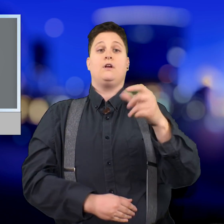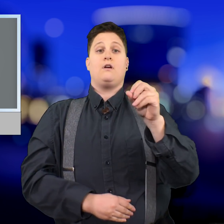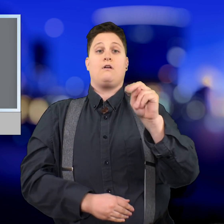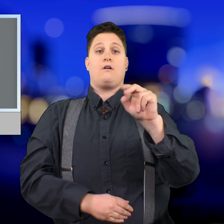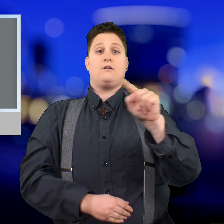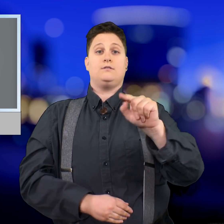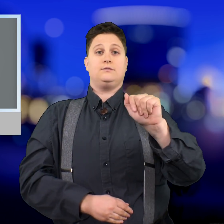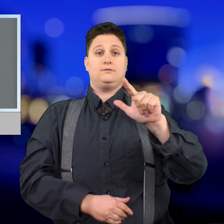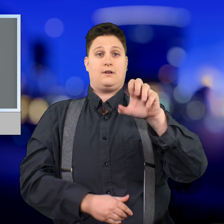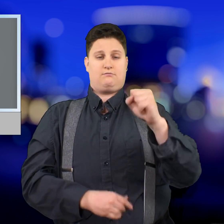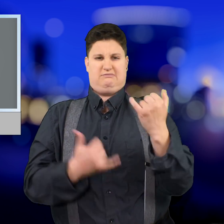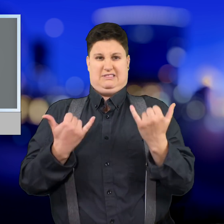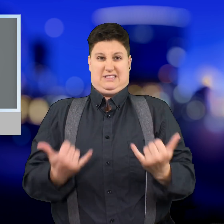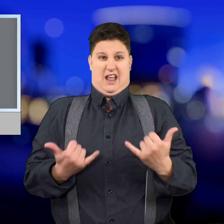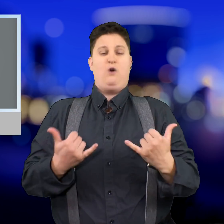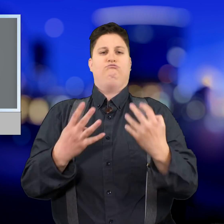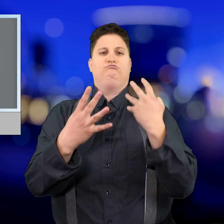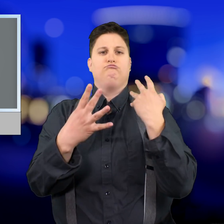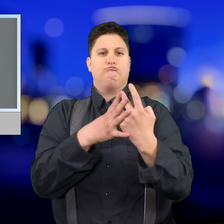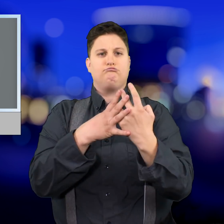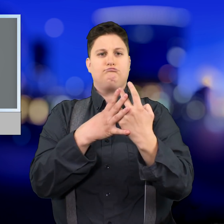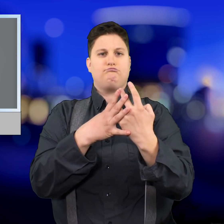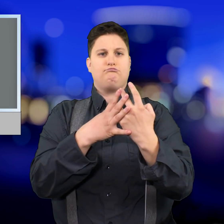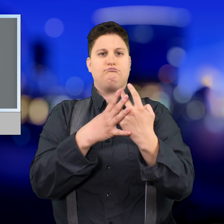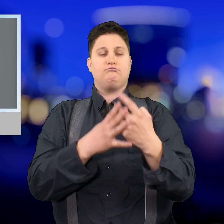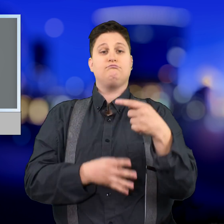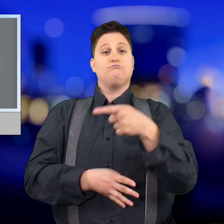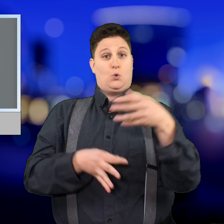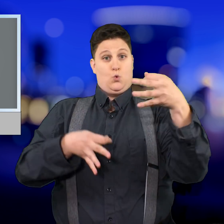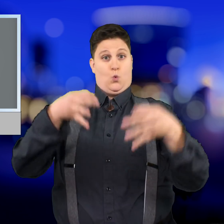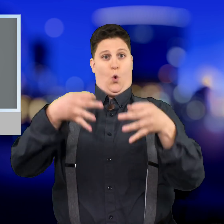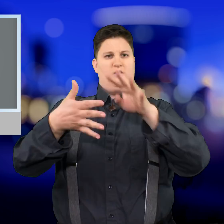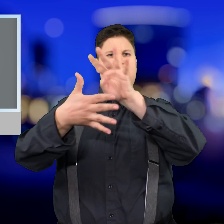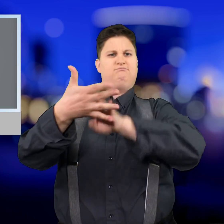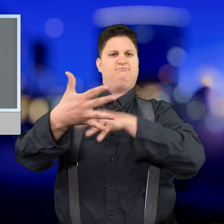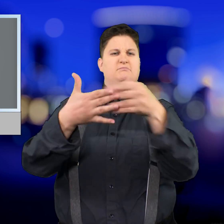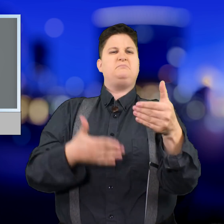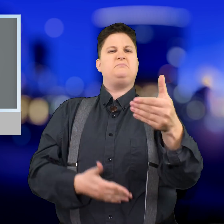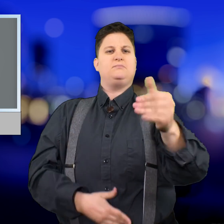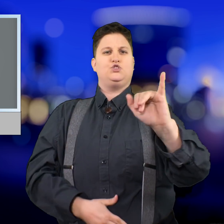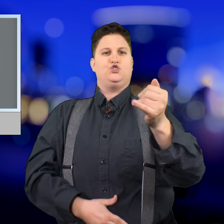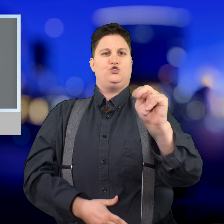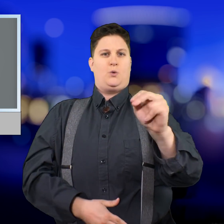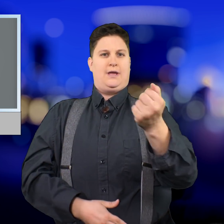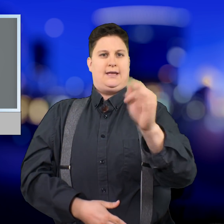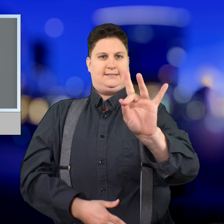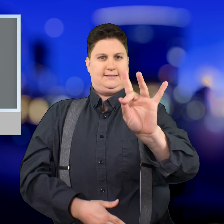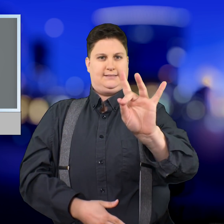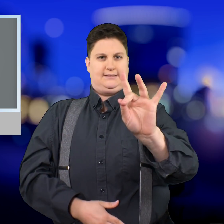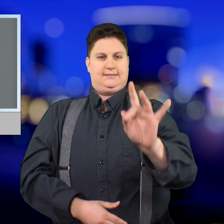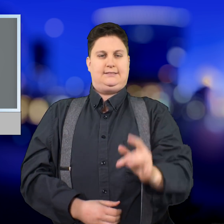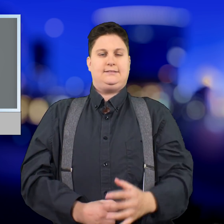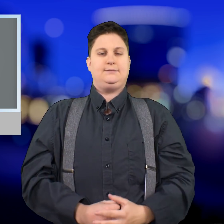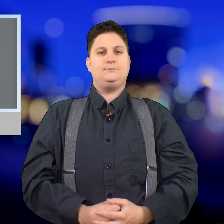Gonzales is behind bars and has a court appearance scheduled for January 18th.